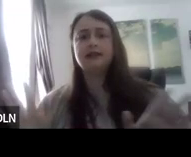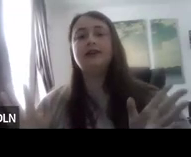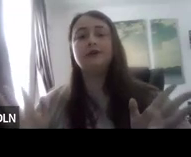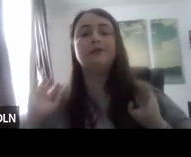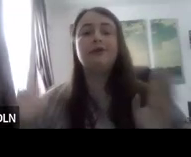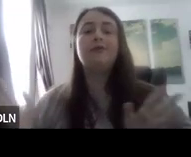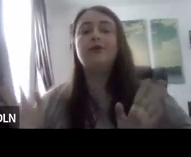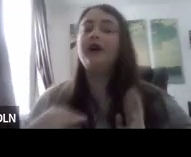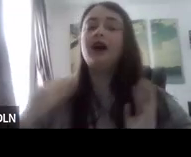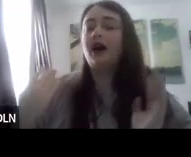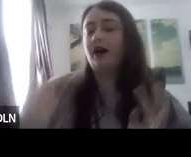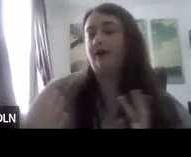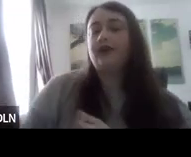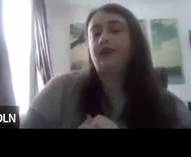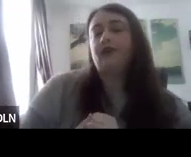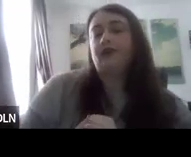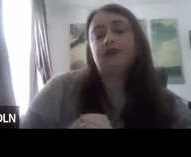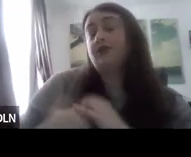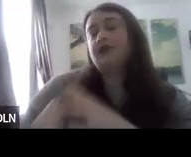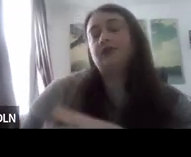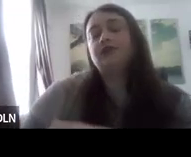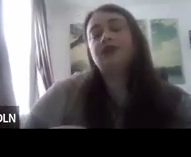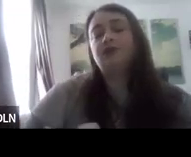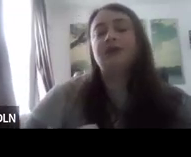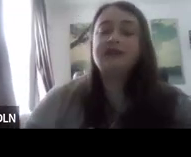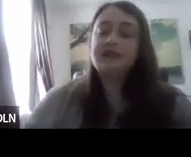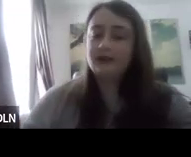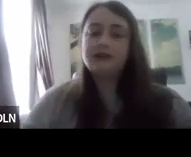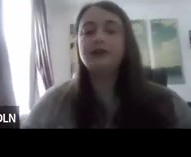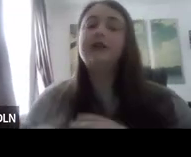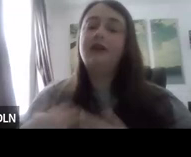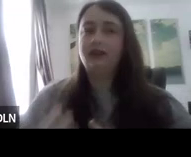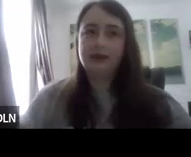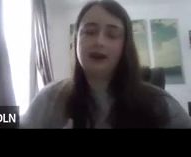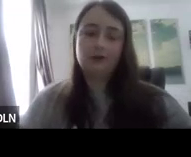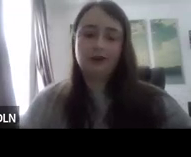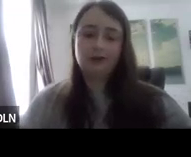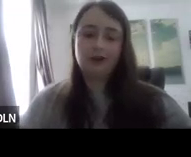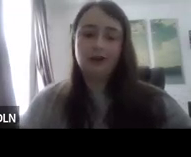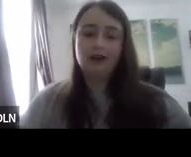"This is illegal," but more, "I was asking for this as a reasonable adjustment for my disability," and explaining how it would help.